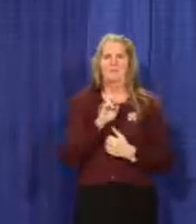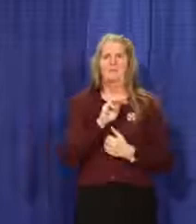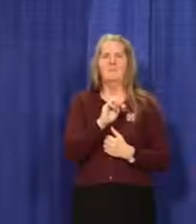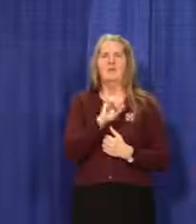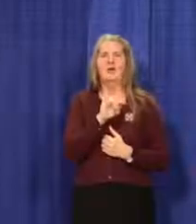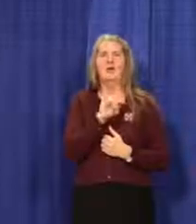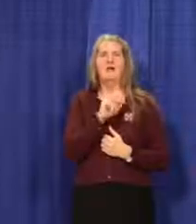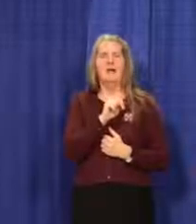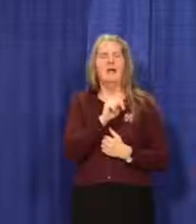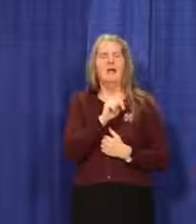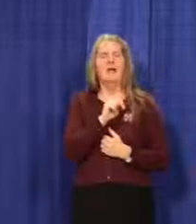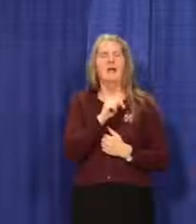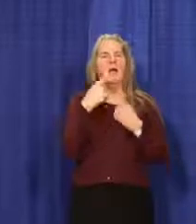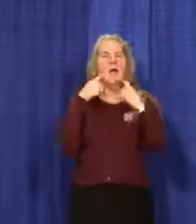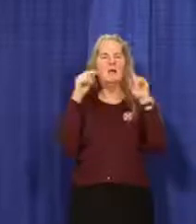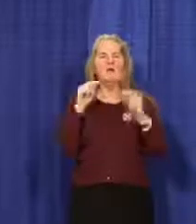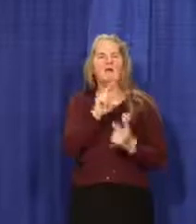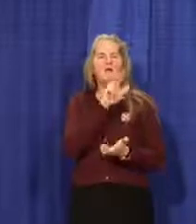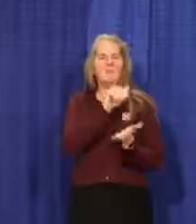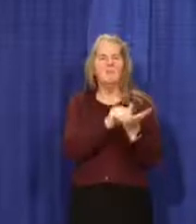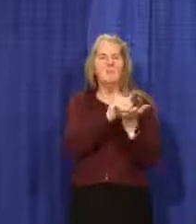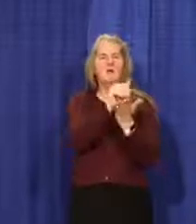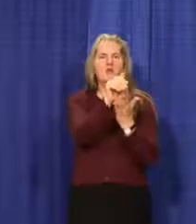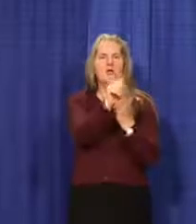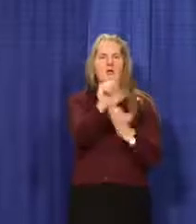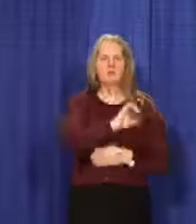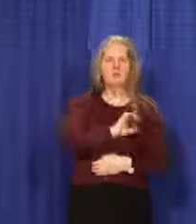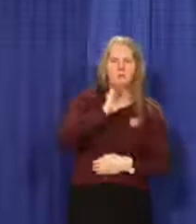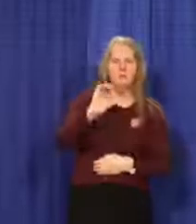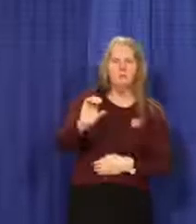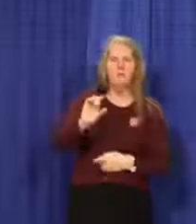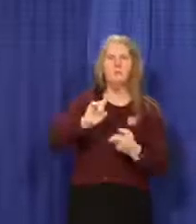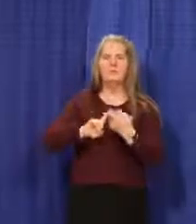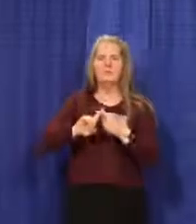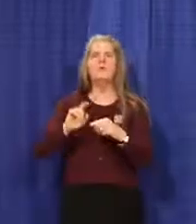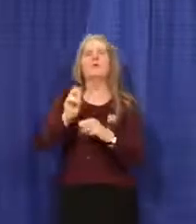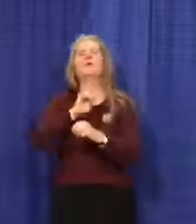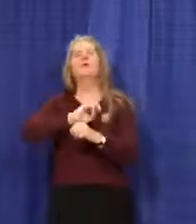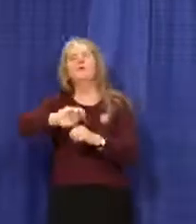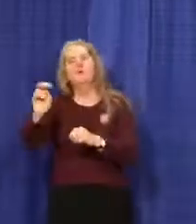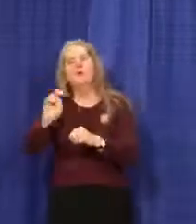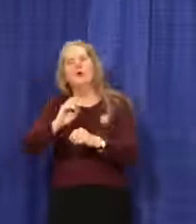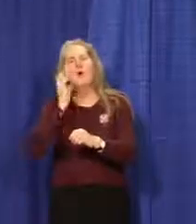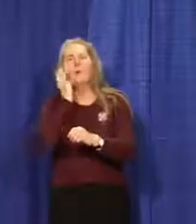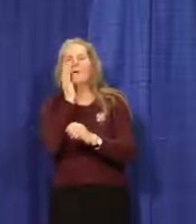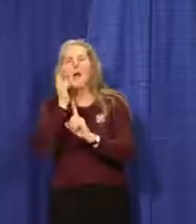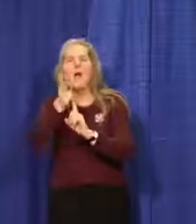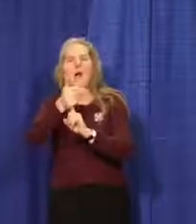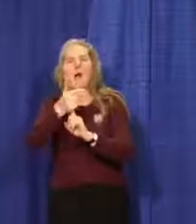nearly $3 million in immediate relief for accommodations businesses to top up support